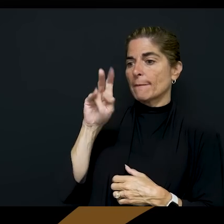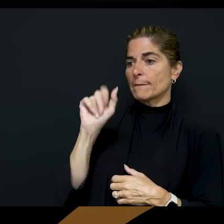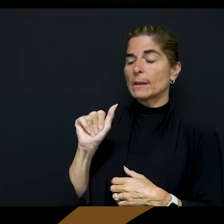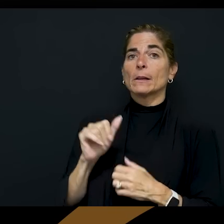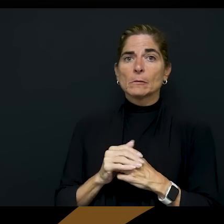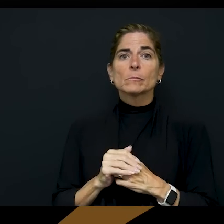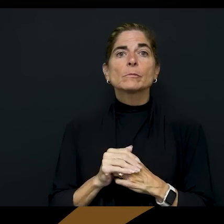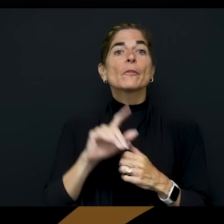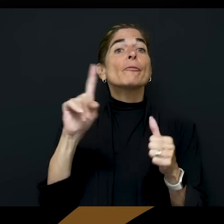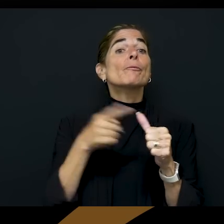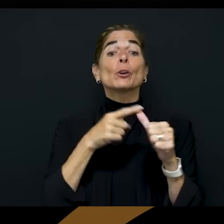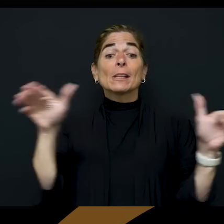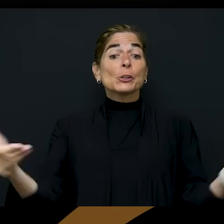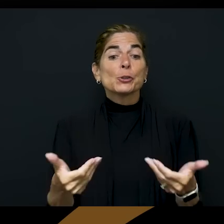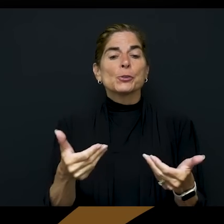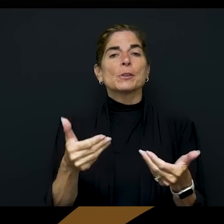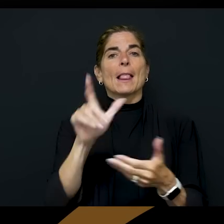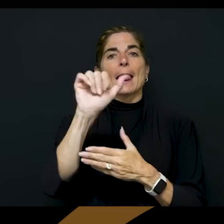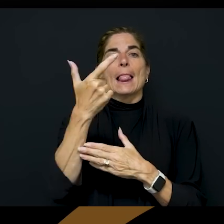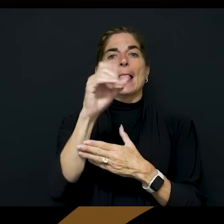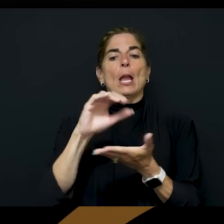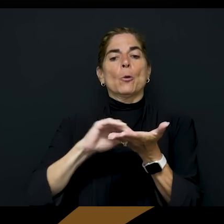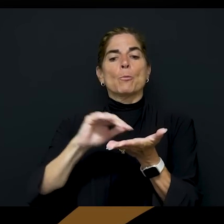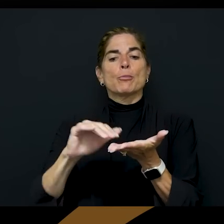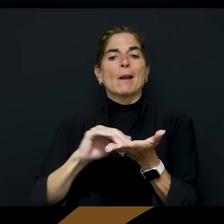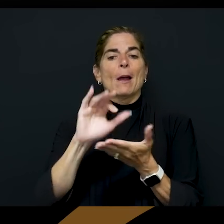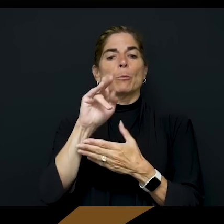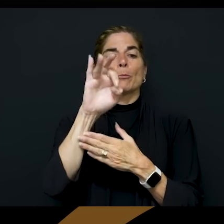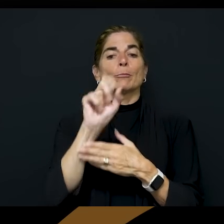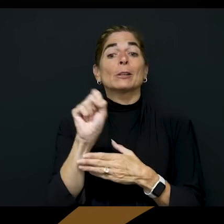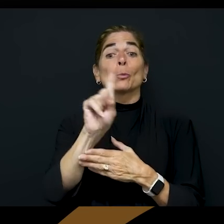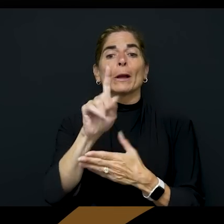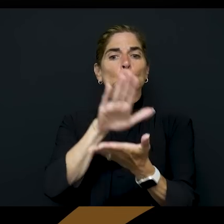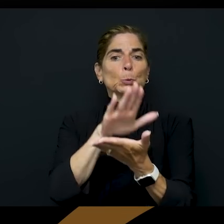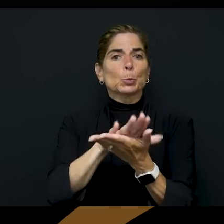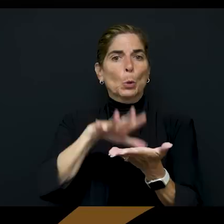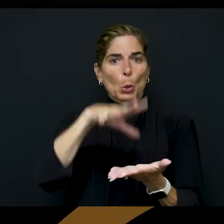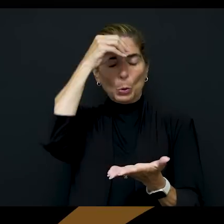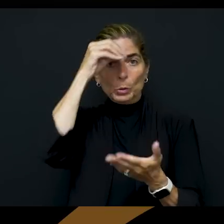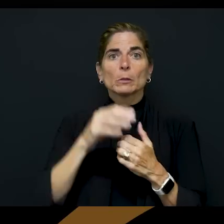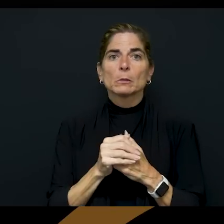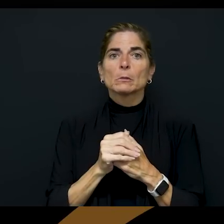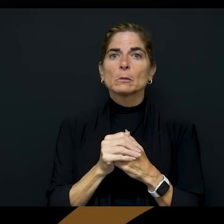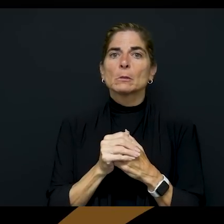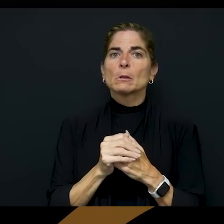She was first introduced to LEGO Braille Bricks in her class at school. I think I normally use braille